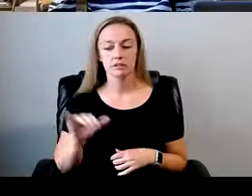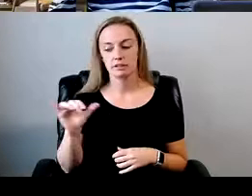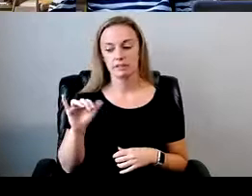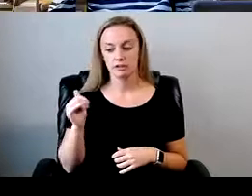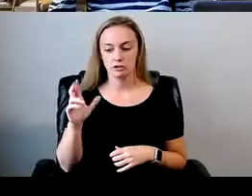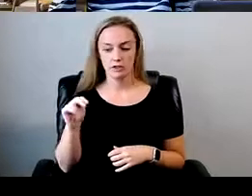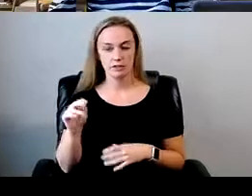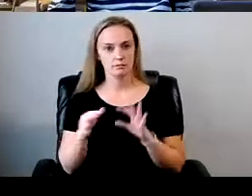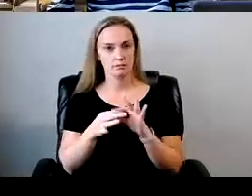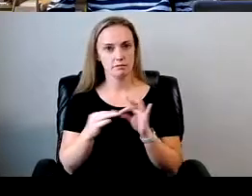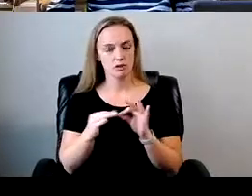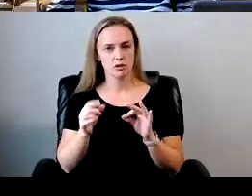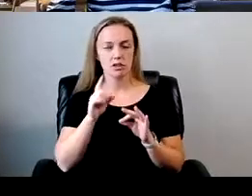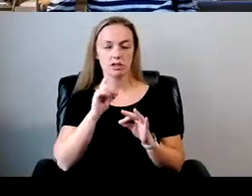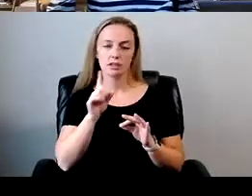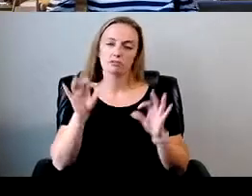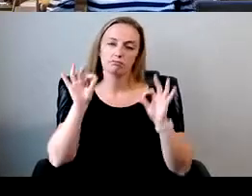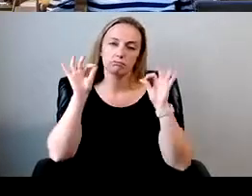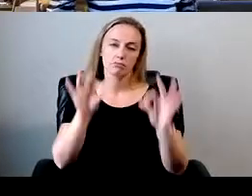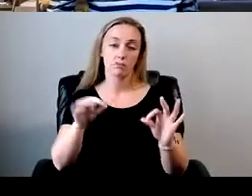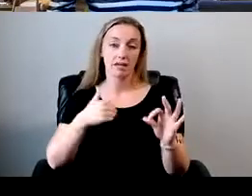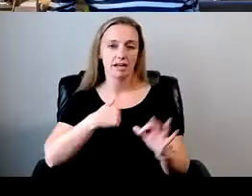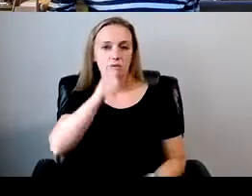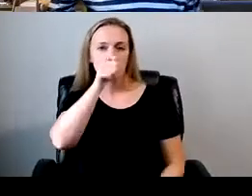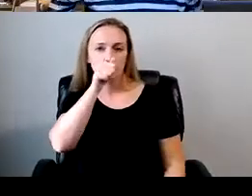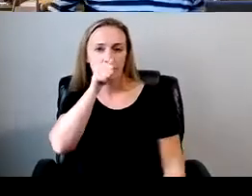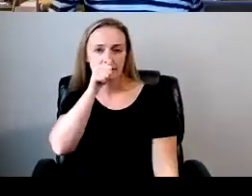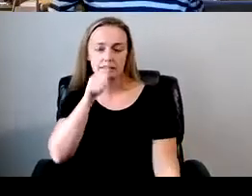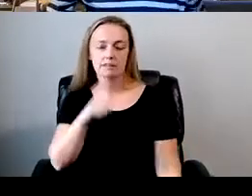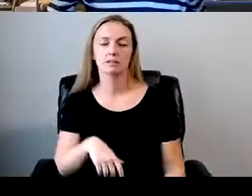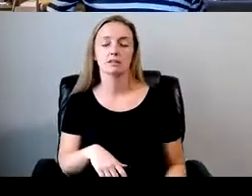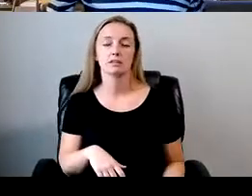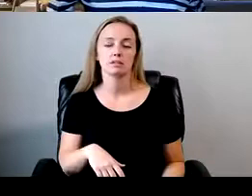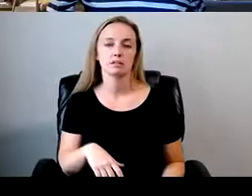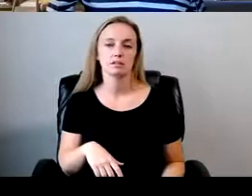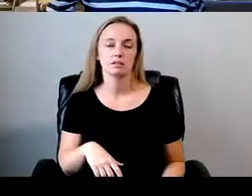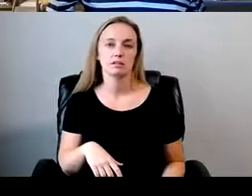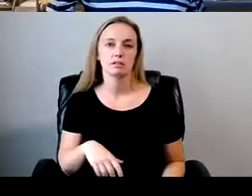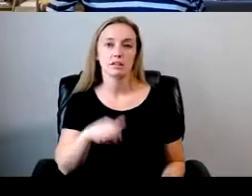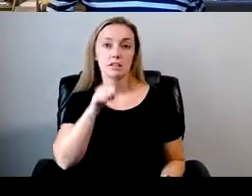it is ideal to have privacy. It is ideal to not have to use a third party.